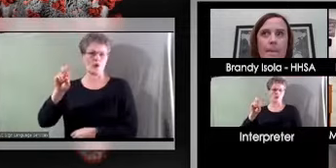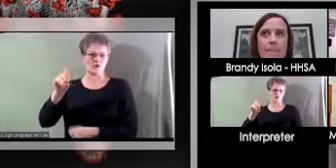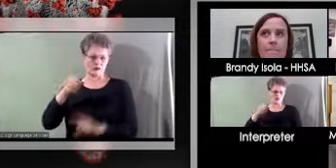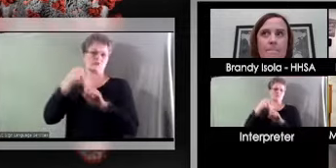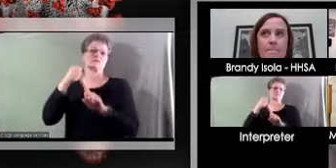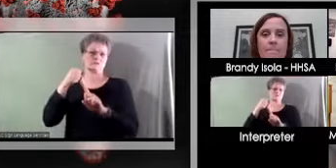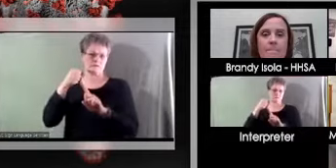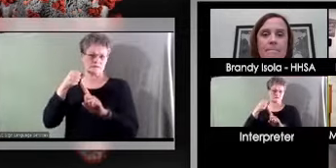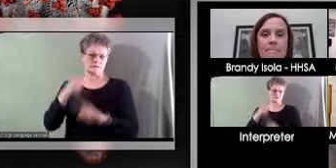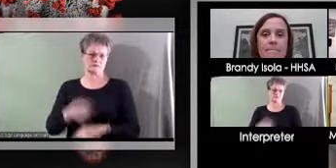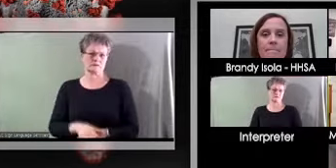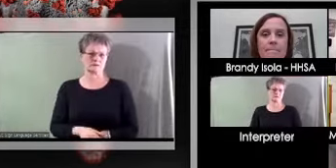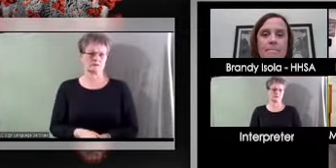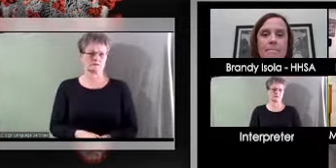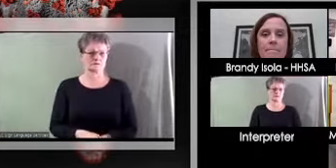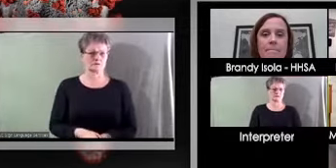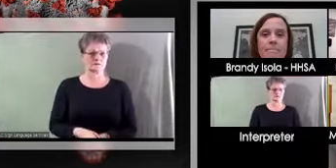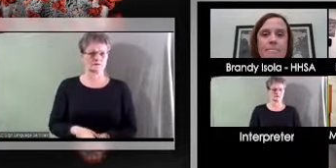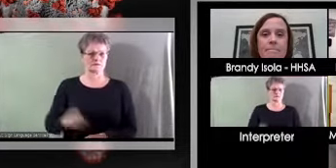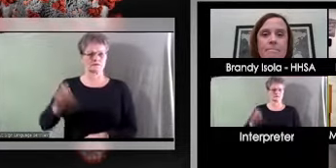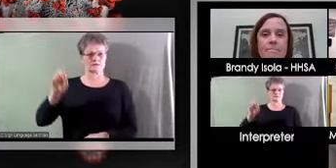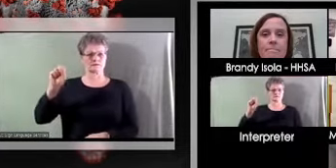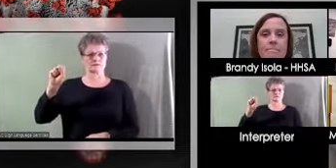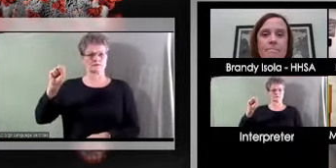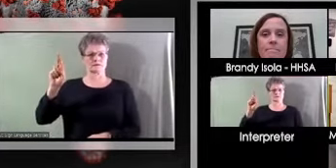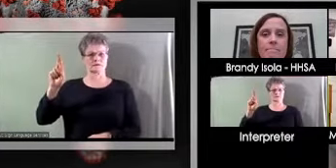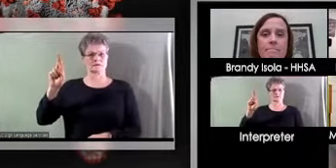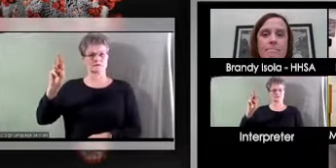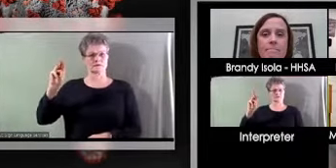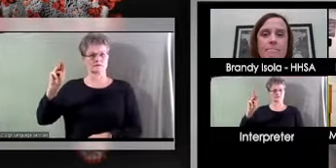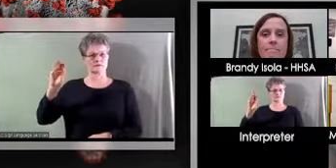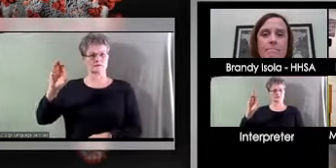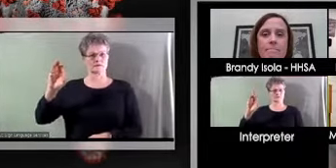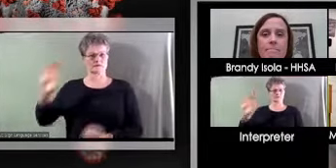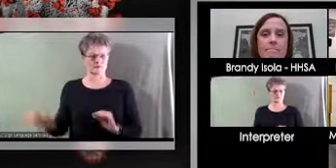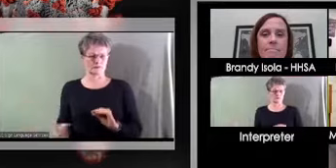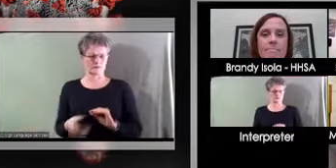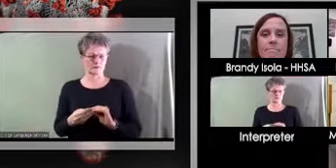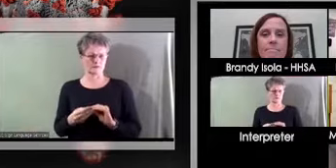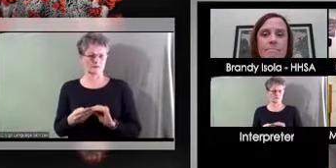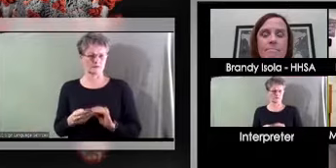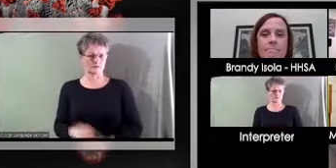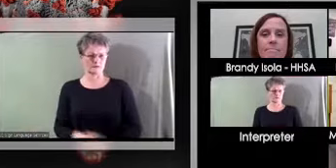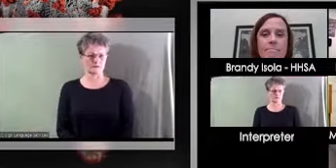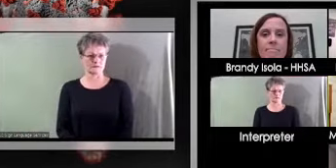(SRMC) Correct, and for us, because of many of the elective services being